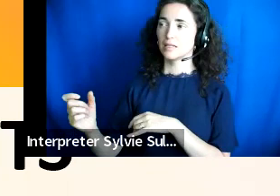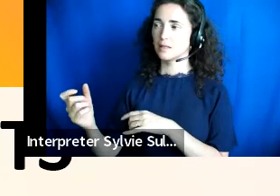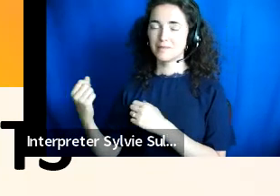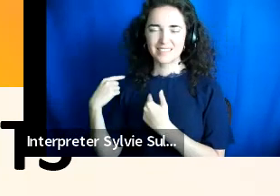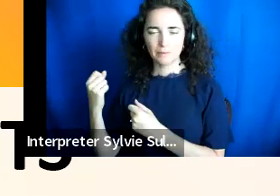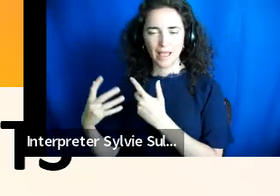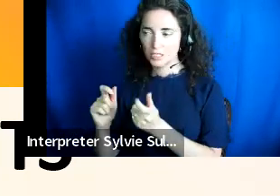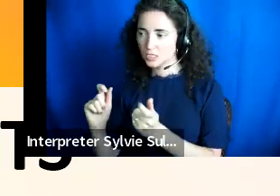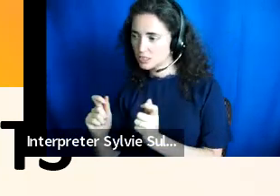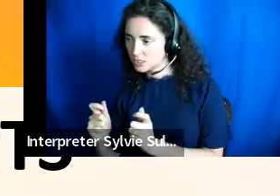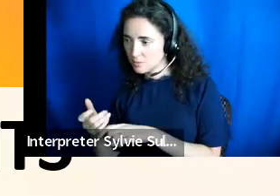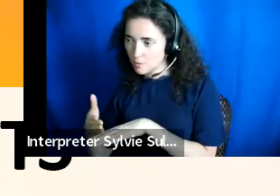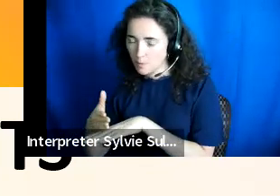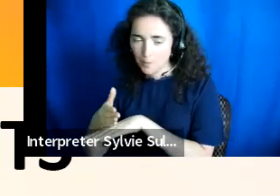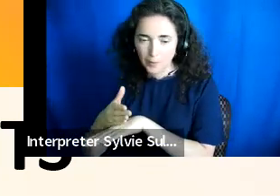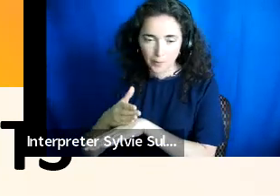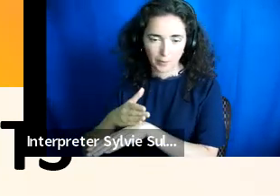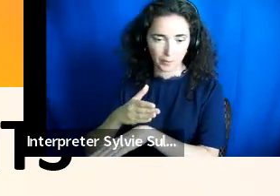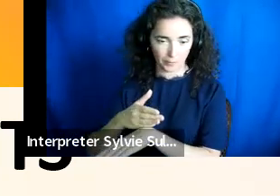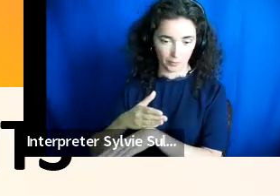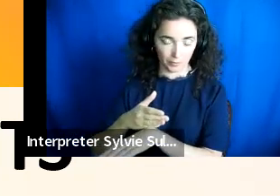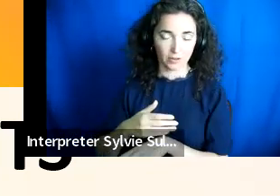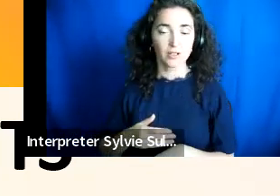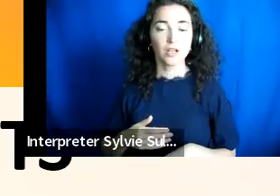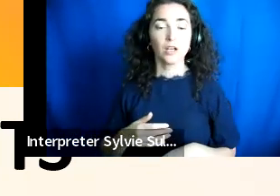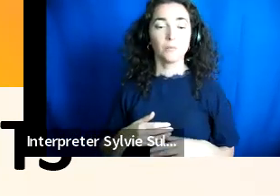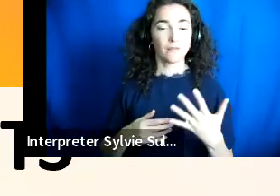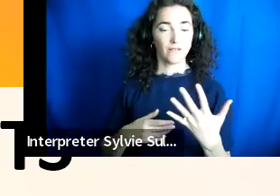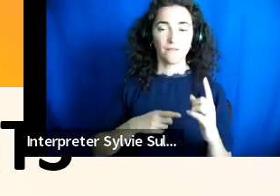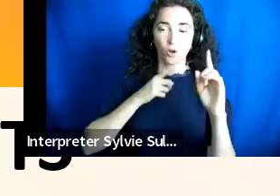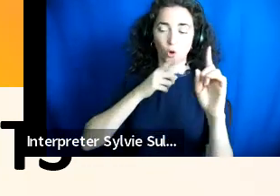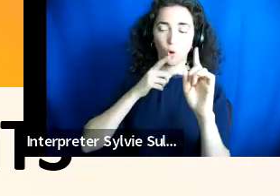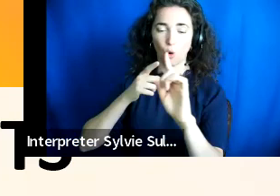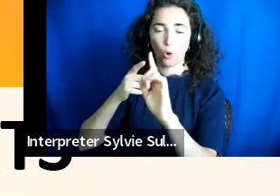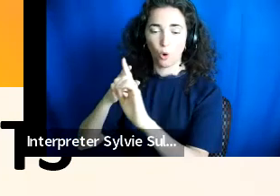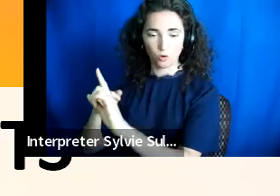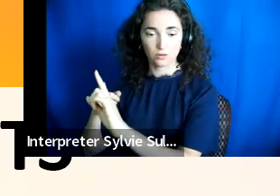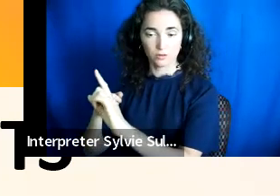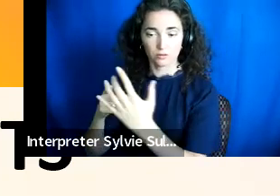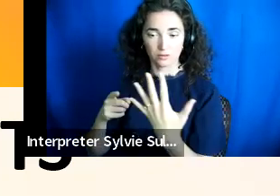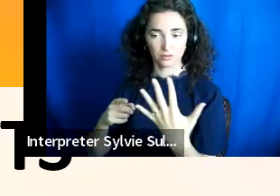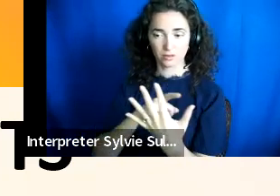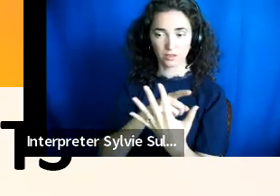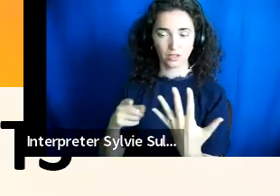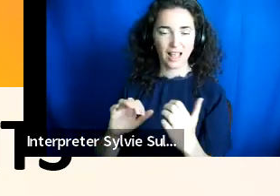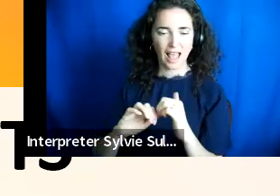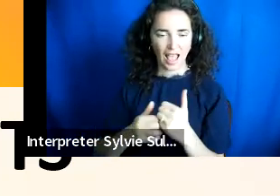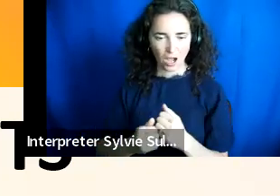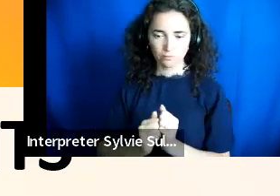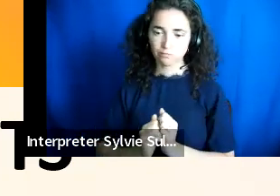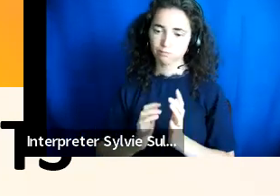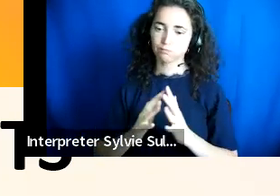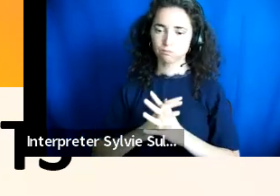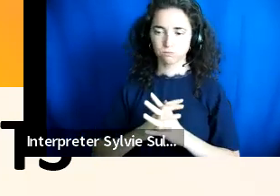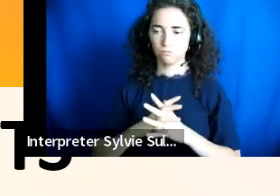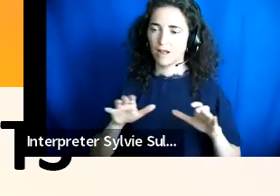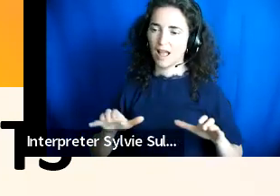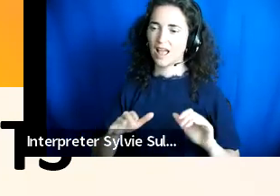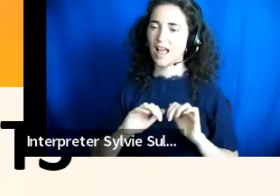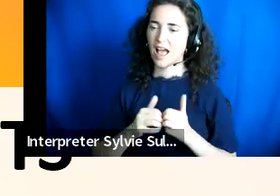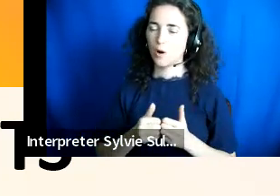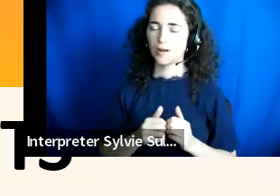But the way that they bring these goals and these know these things to life, these components to life is through session.